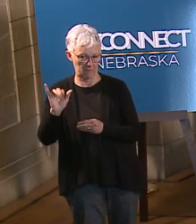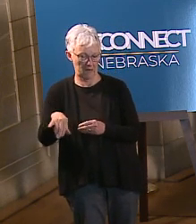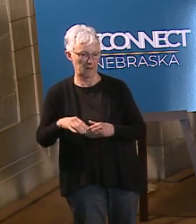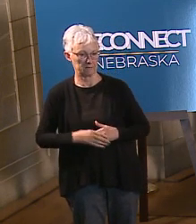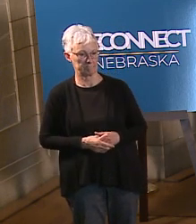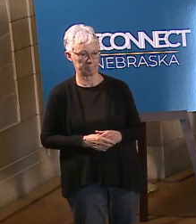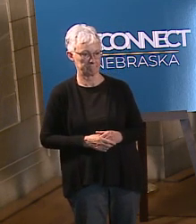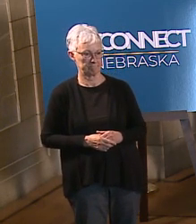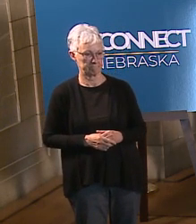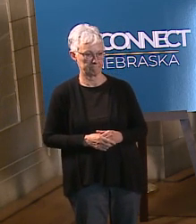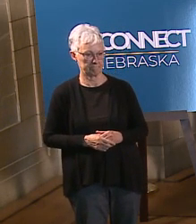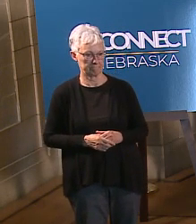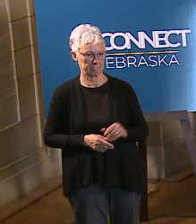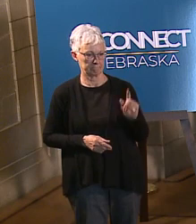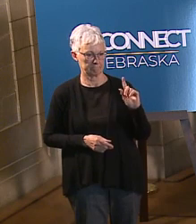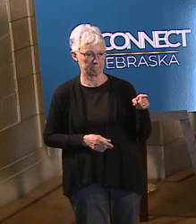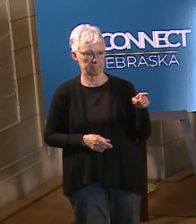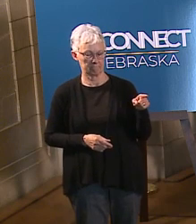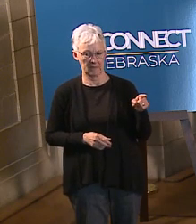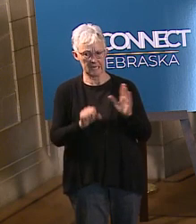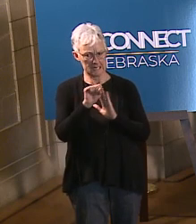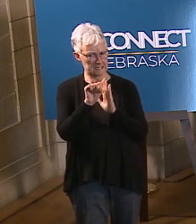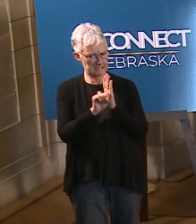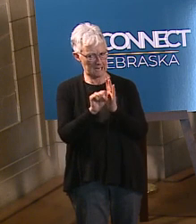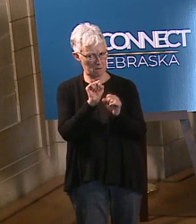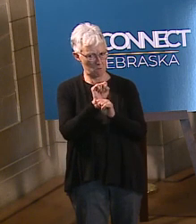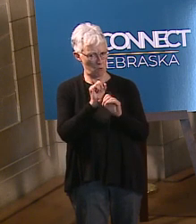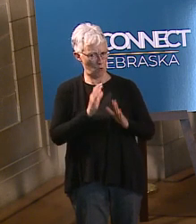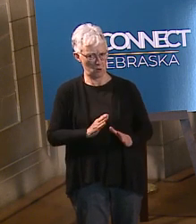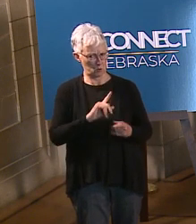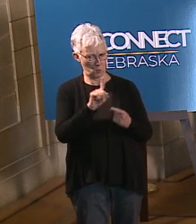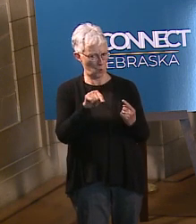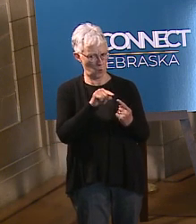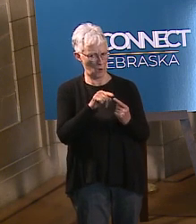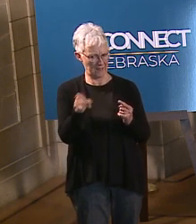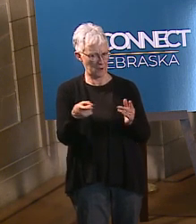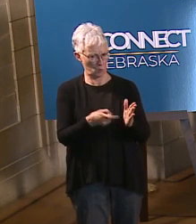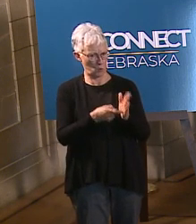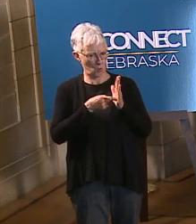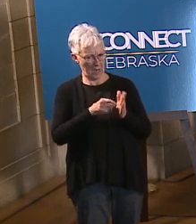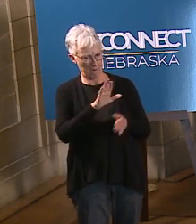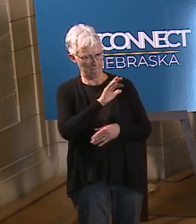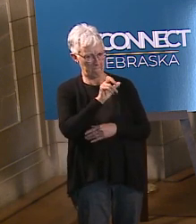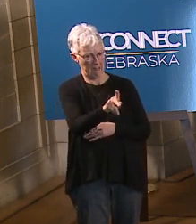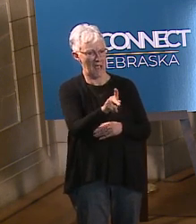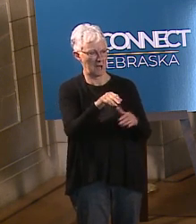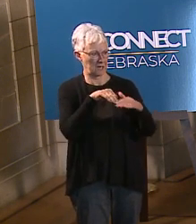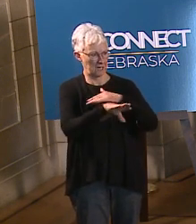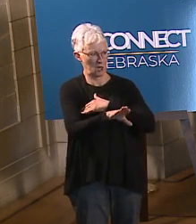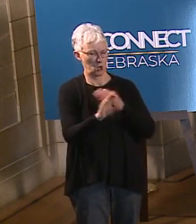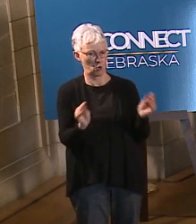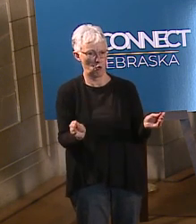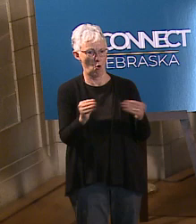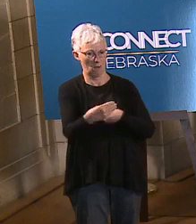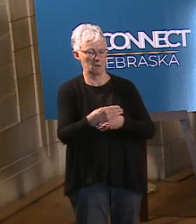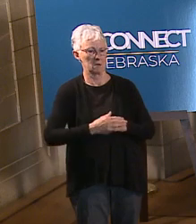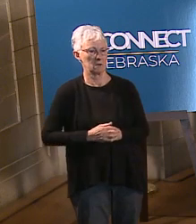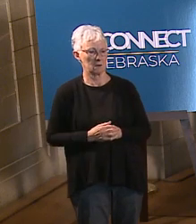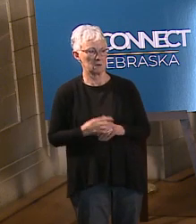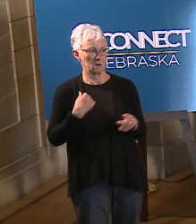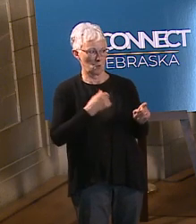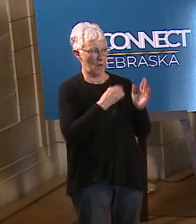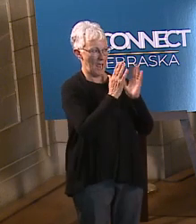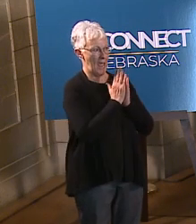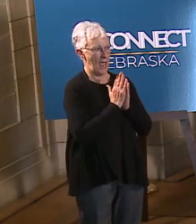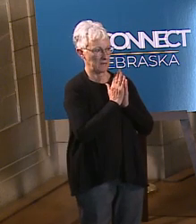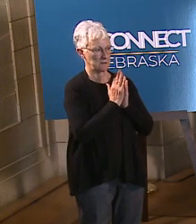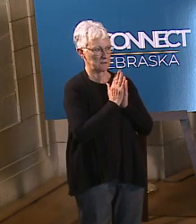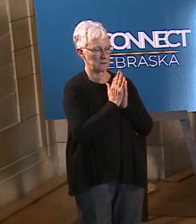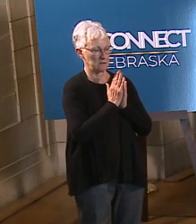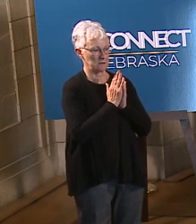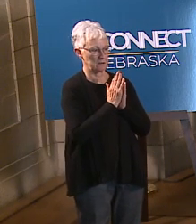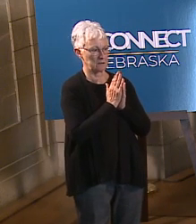BEFORE THIS YEAR.